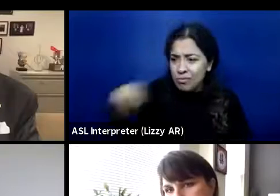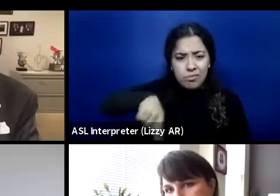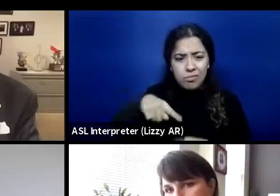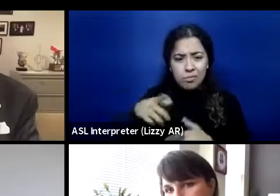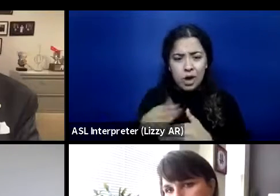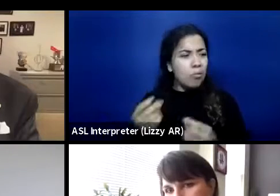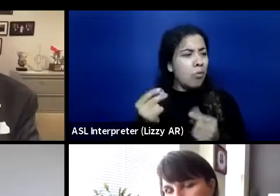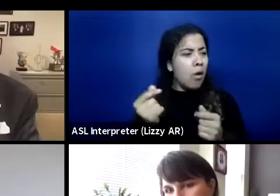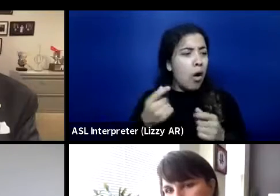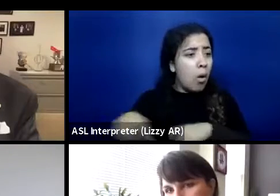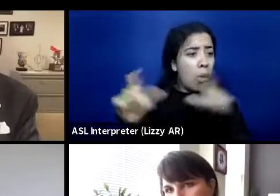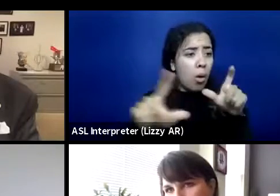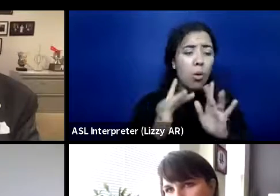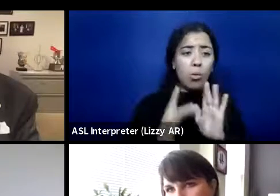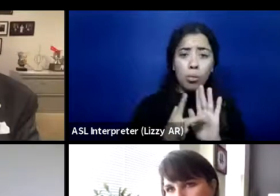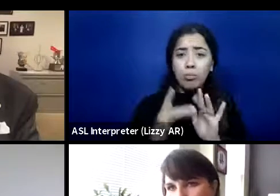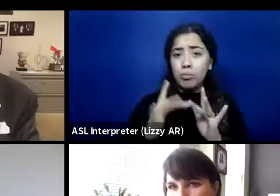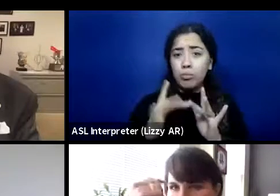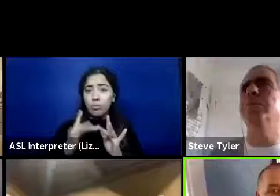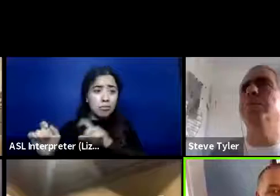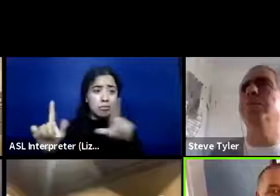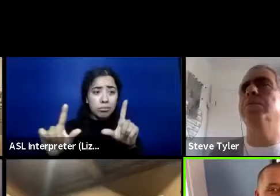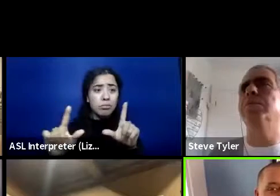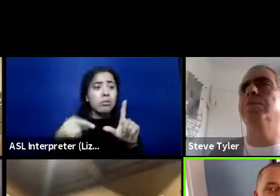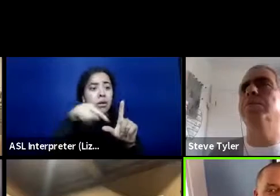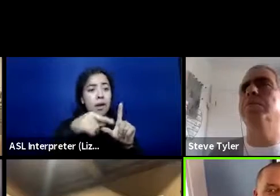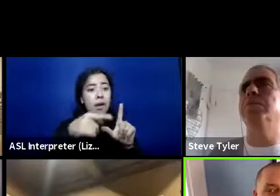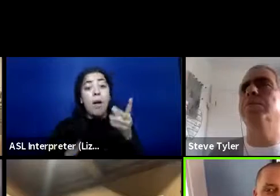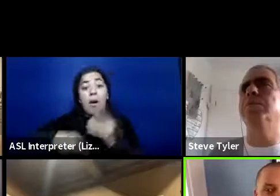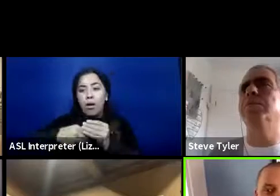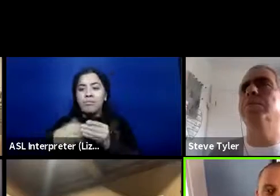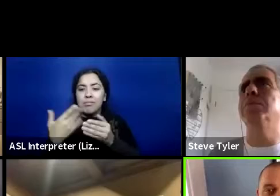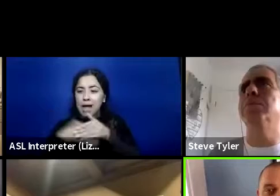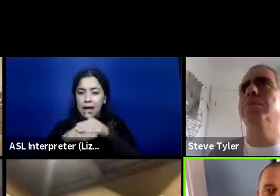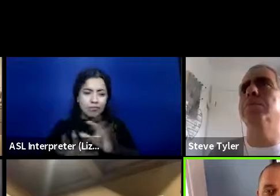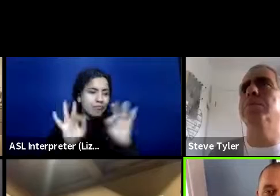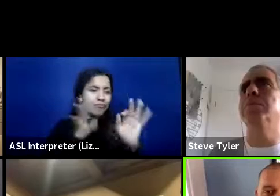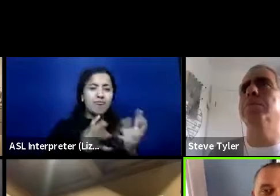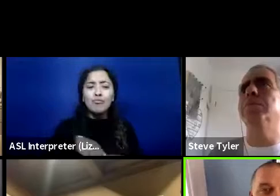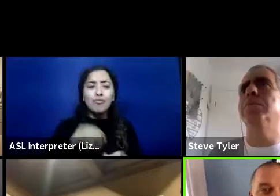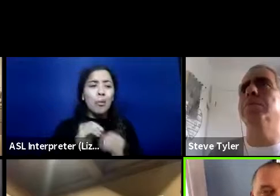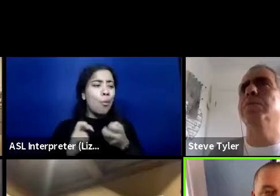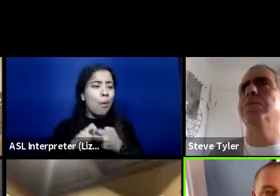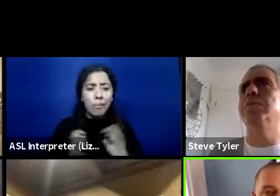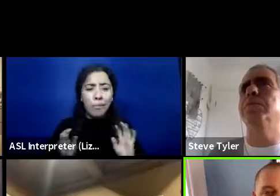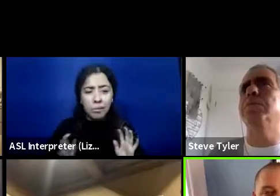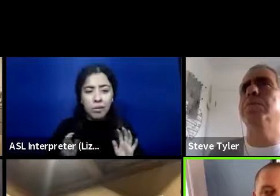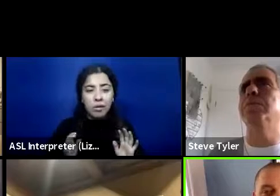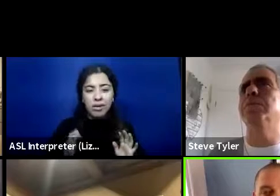some of the research being done is life and death. They're critical to issues happening in society.